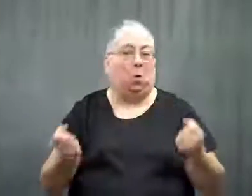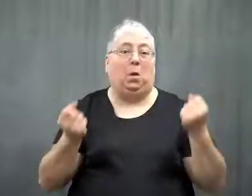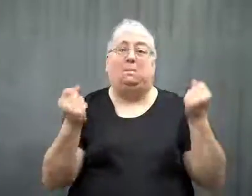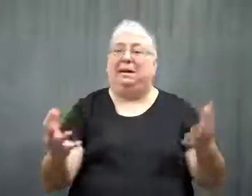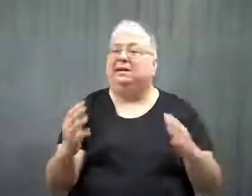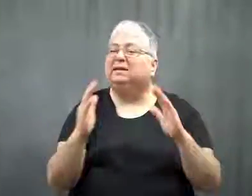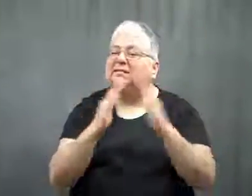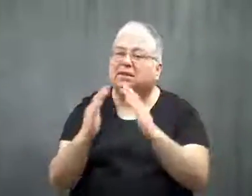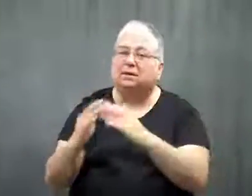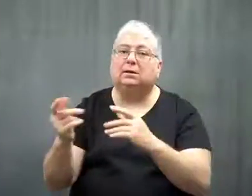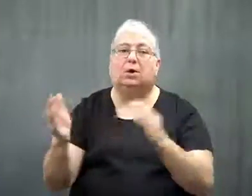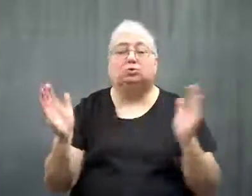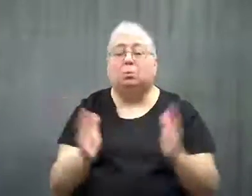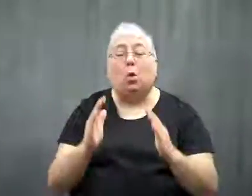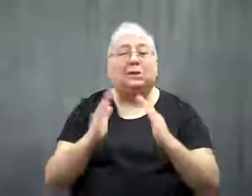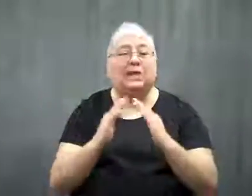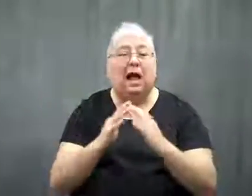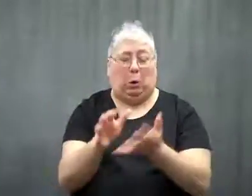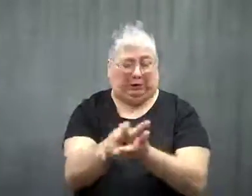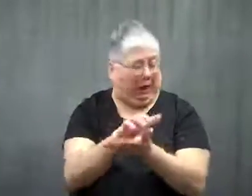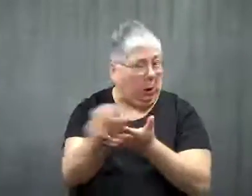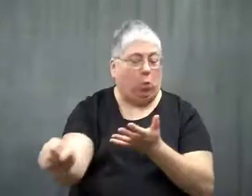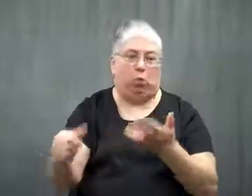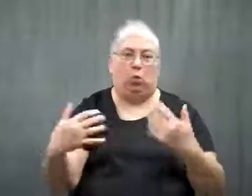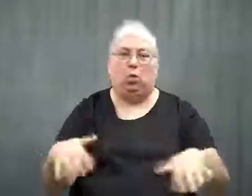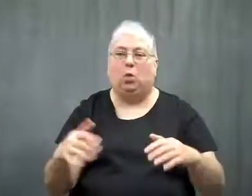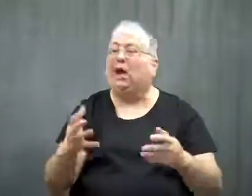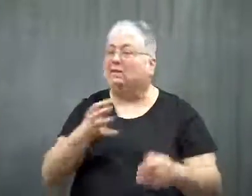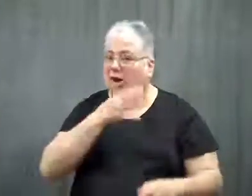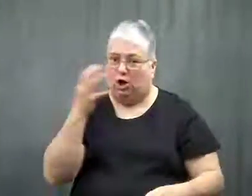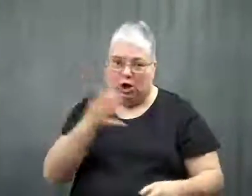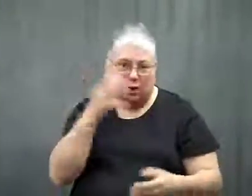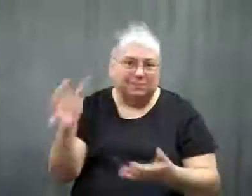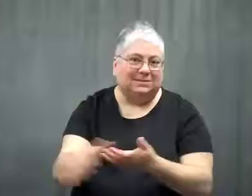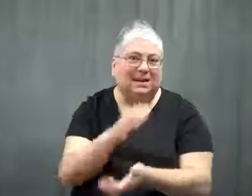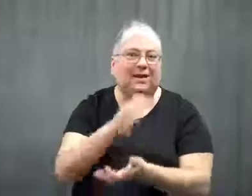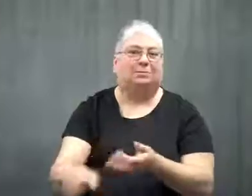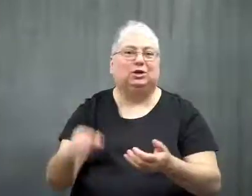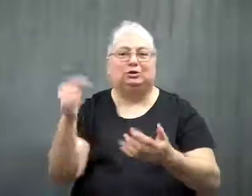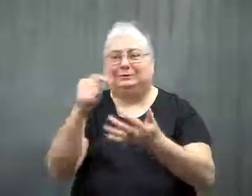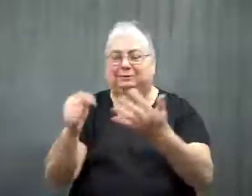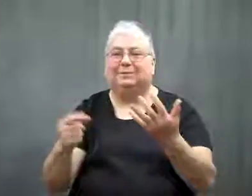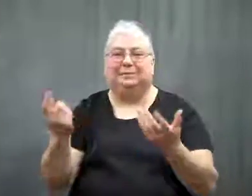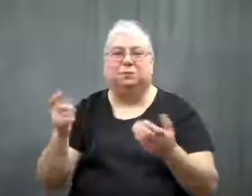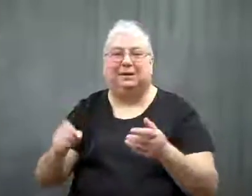Many cities and small towns suffered destruction, and farms were damaged as well.